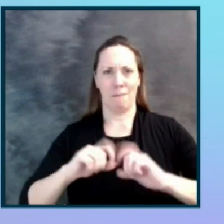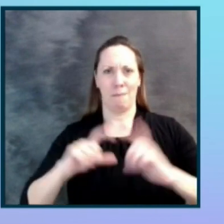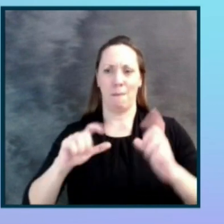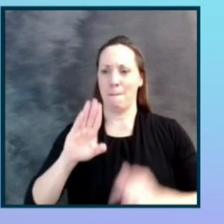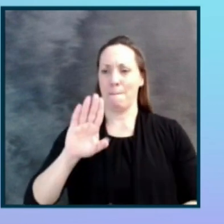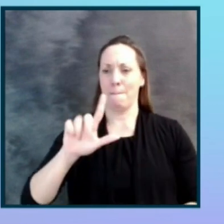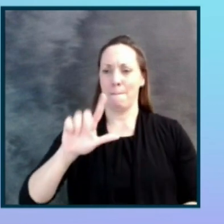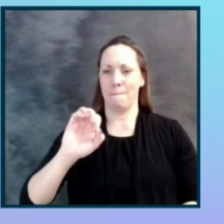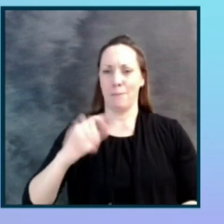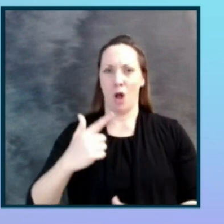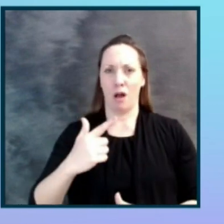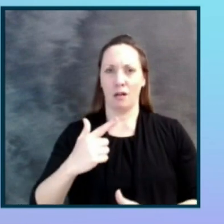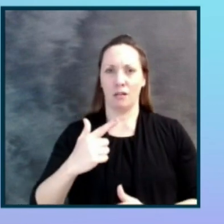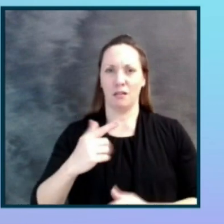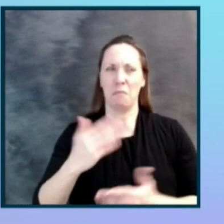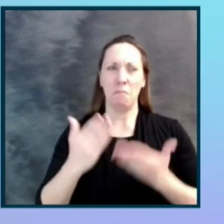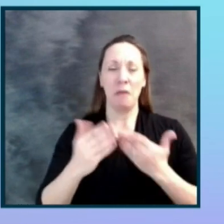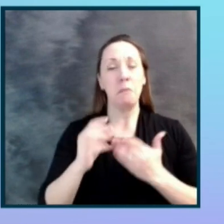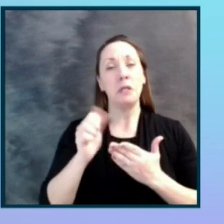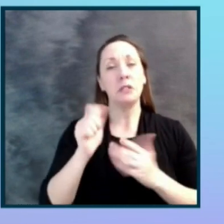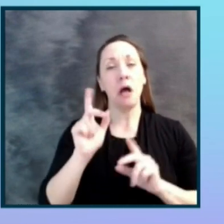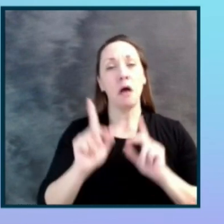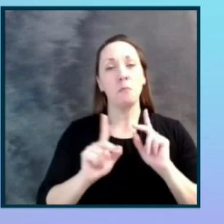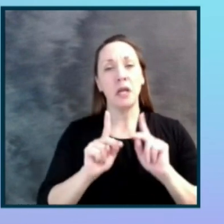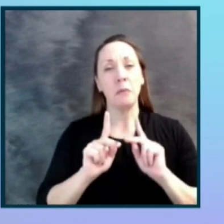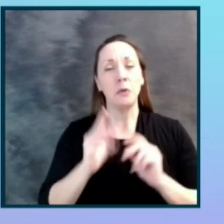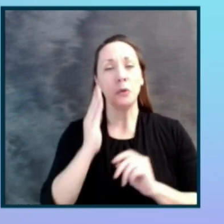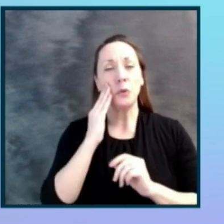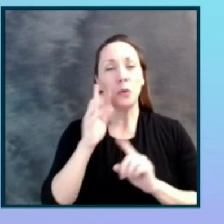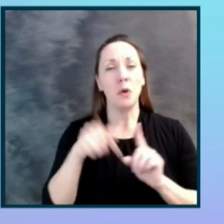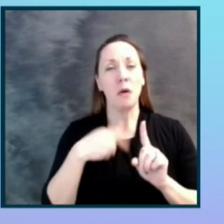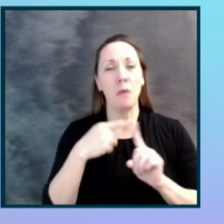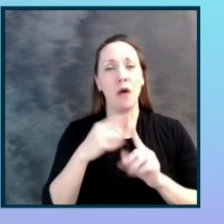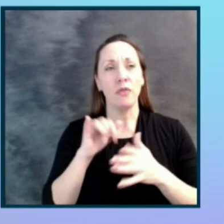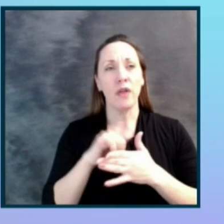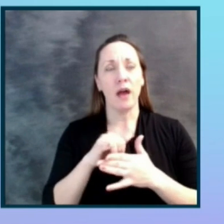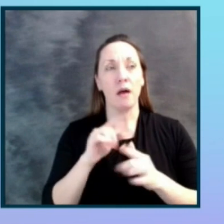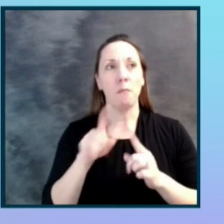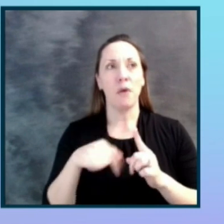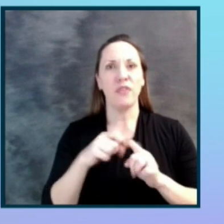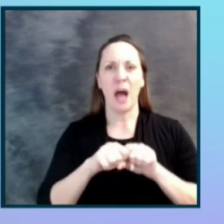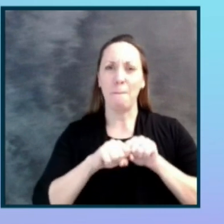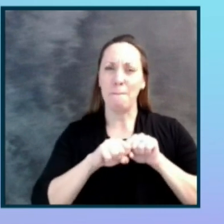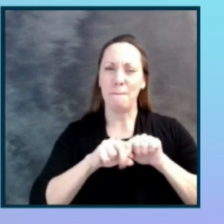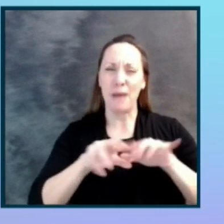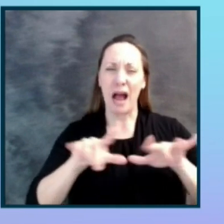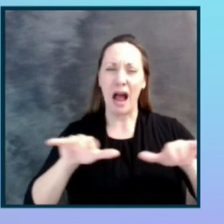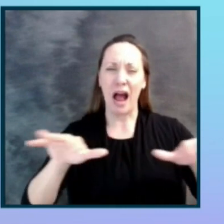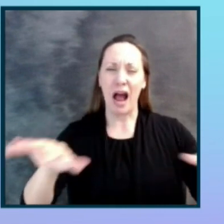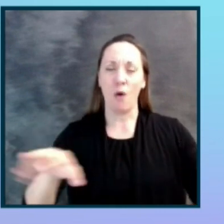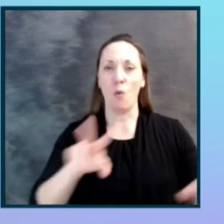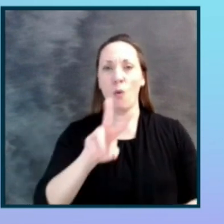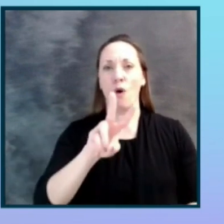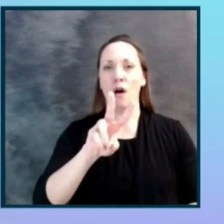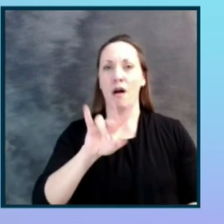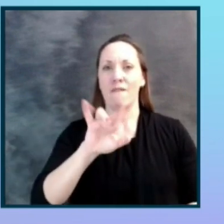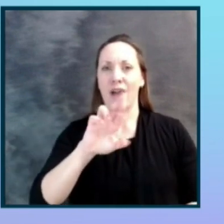before that date and turned into this crazy viral event. You'd be amazed how just advocating with whoever